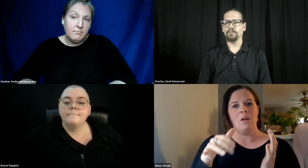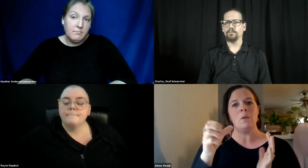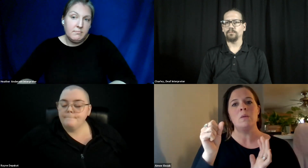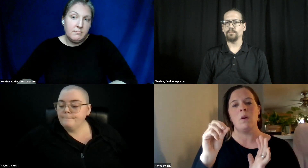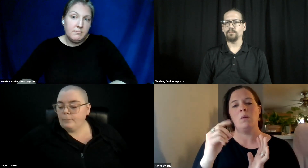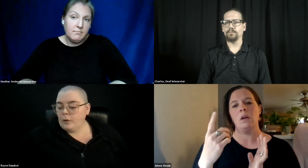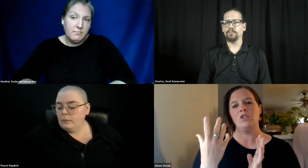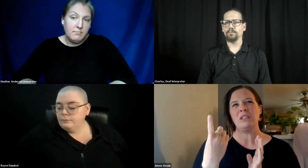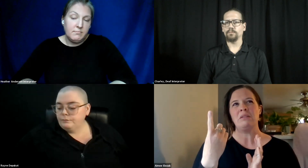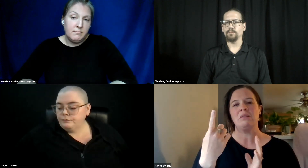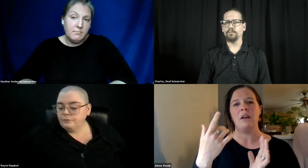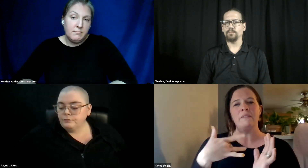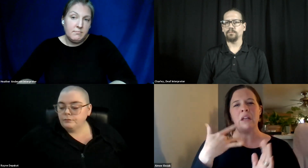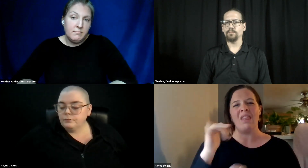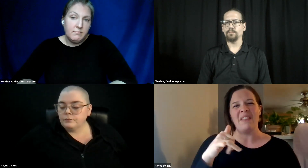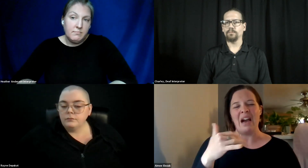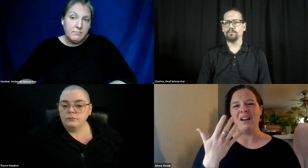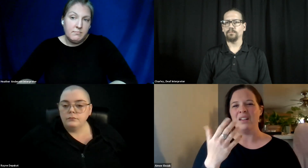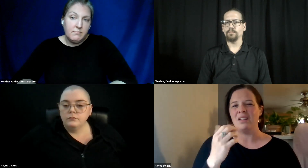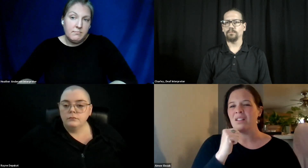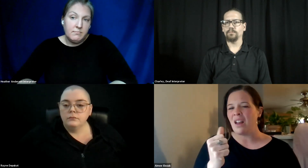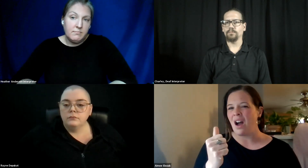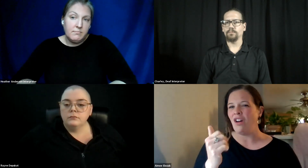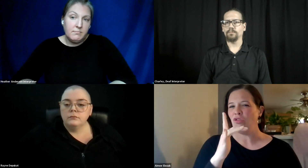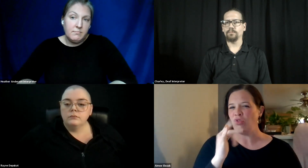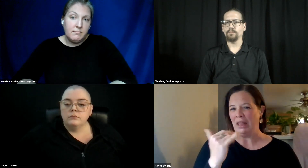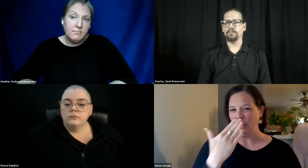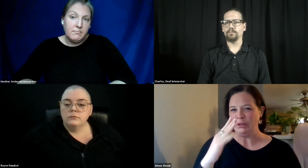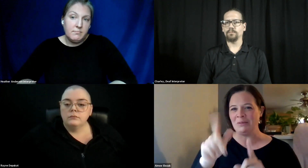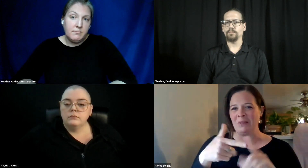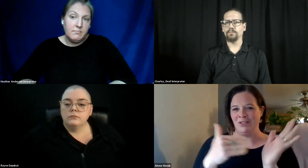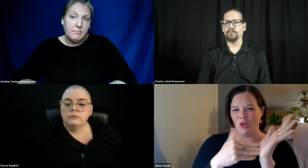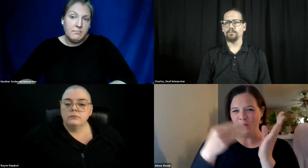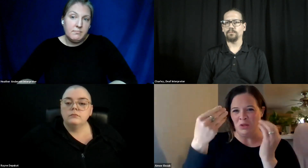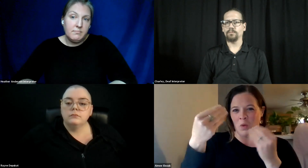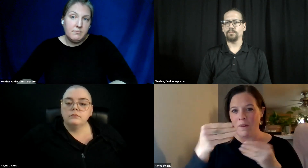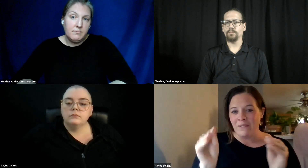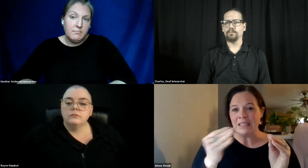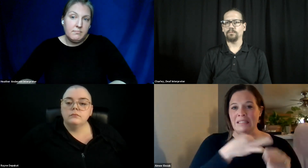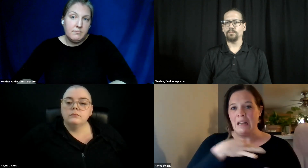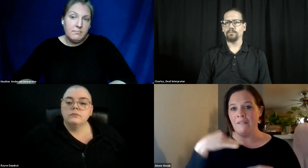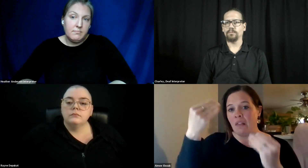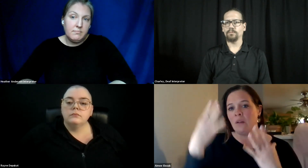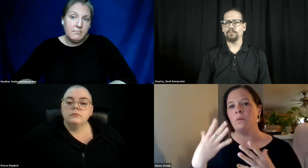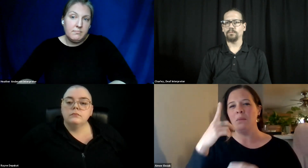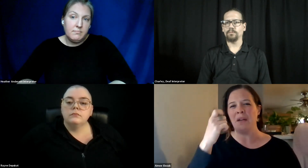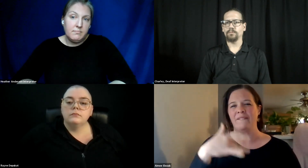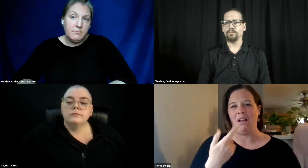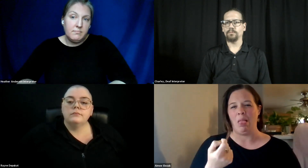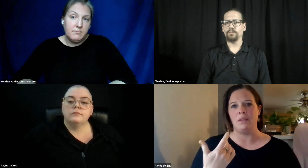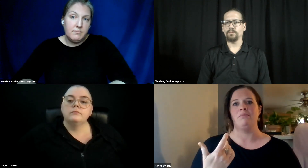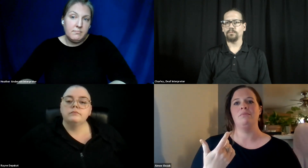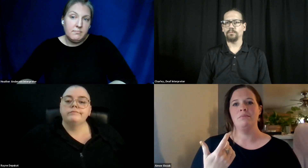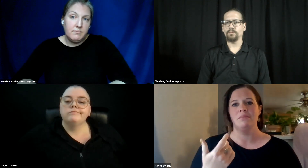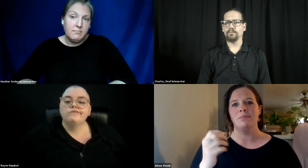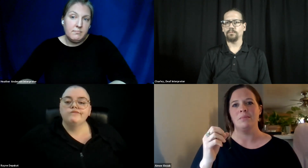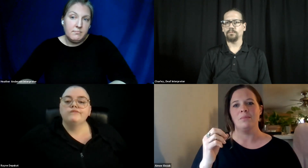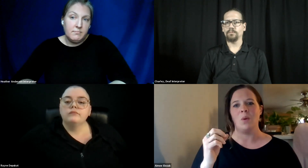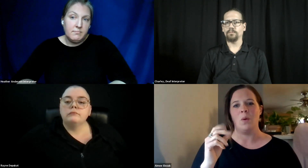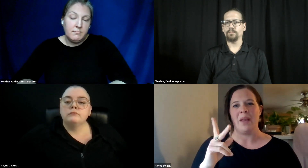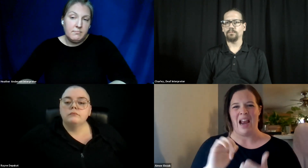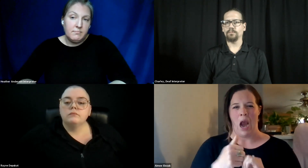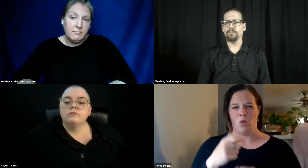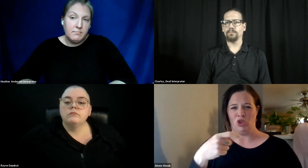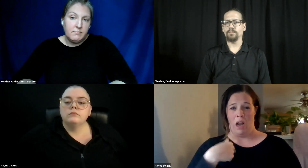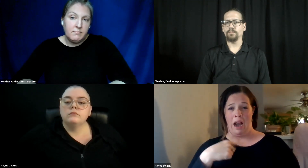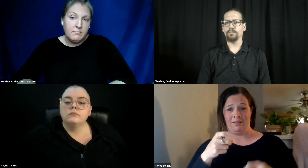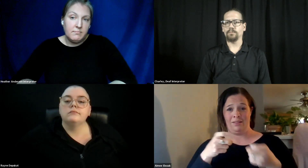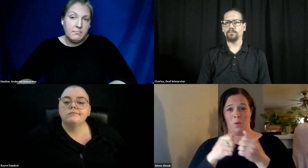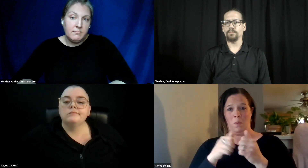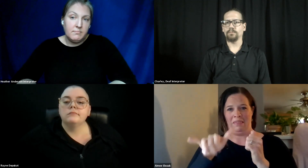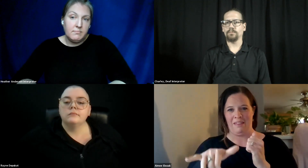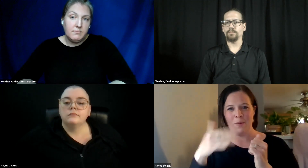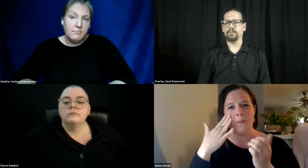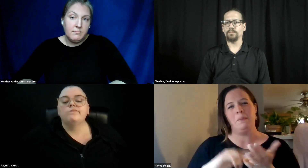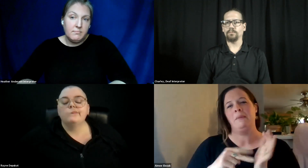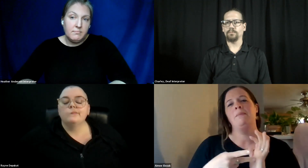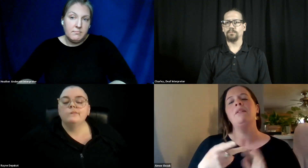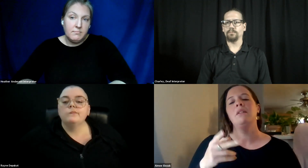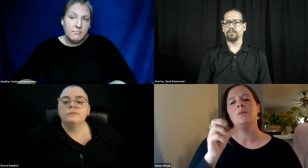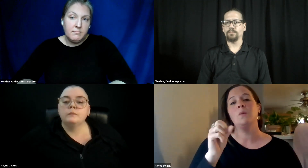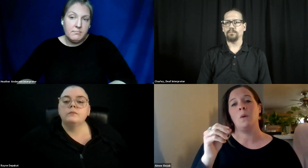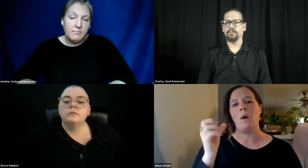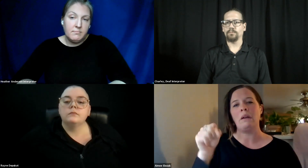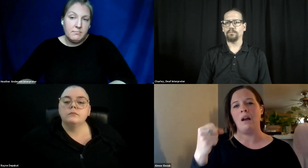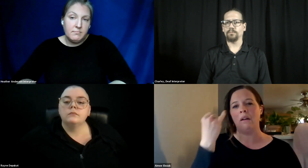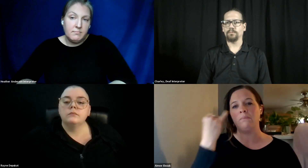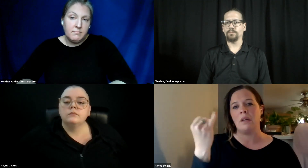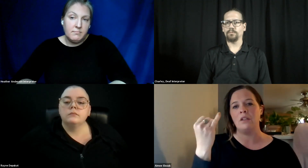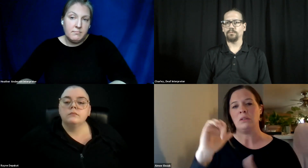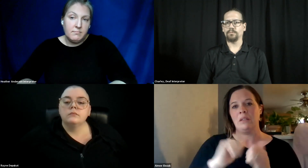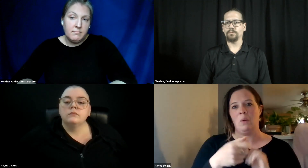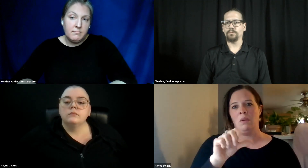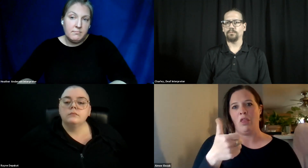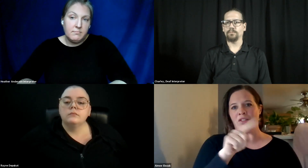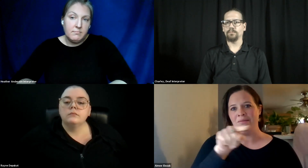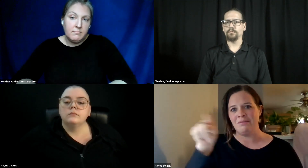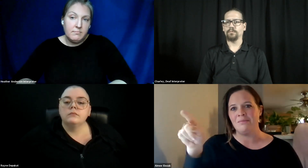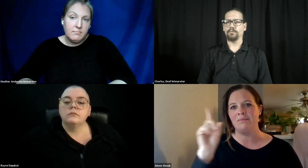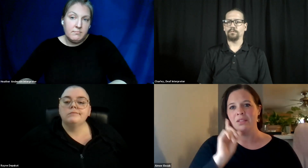hear back from the commission. We sent them a message we never heard back they never call back. And it's not really to have the doctor stuff doctor's office staff, let us know and like how do I deal with that when that's what we hear from the medical